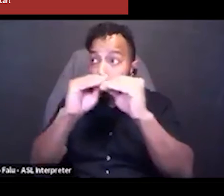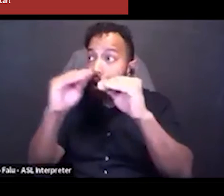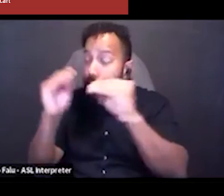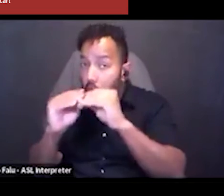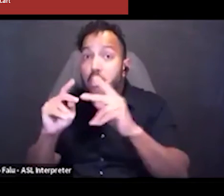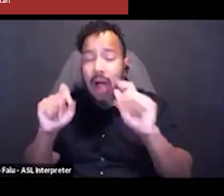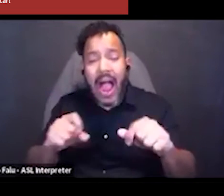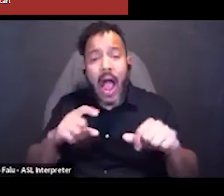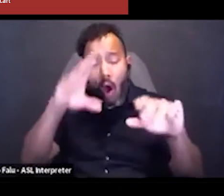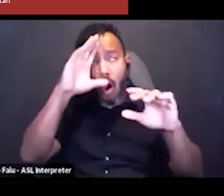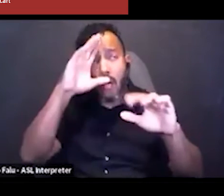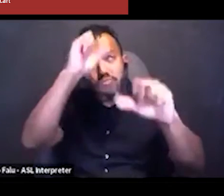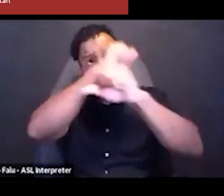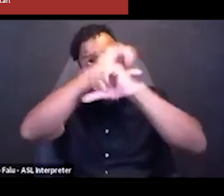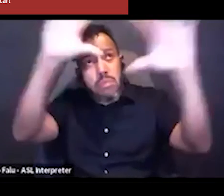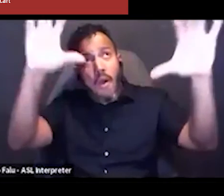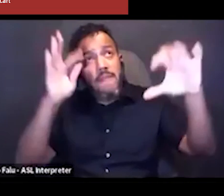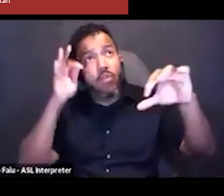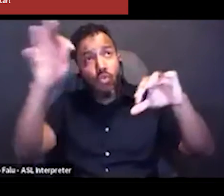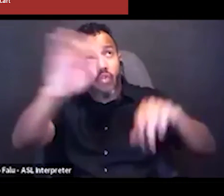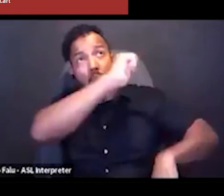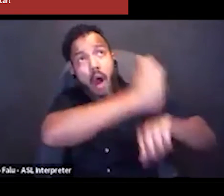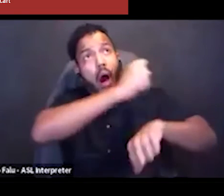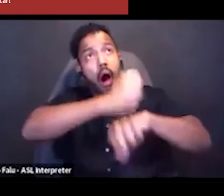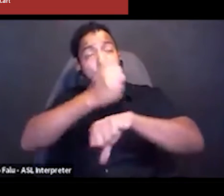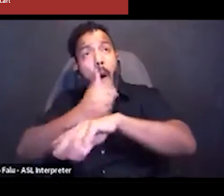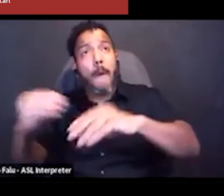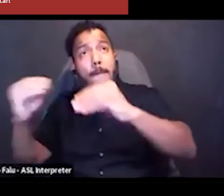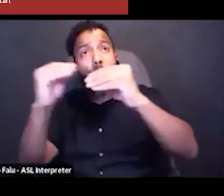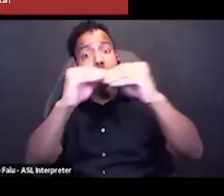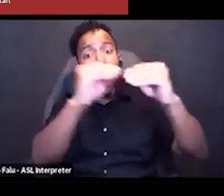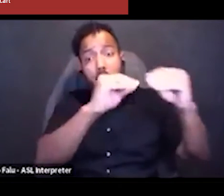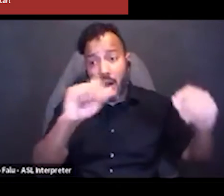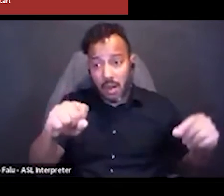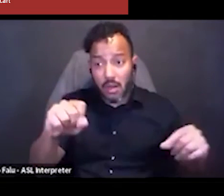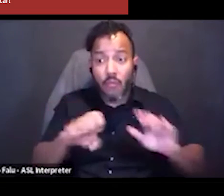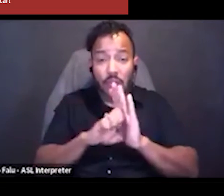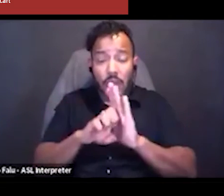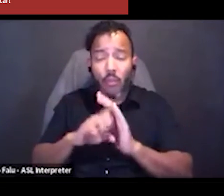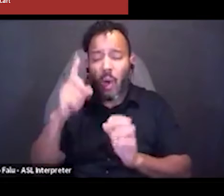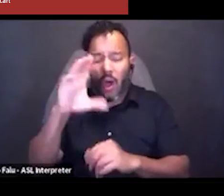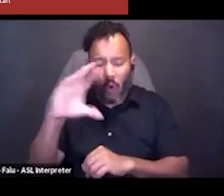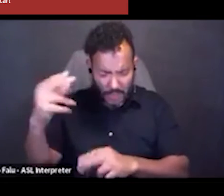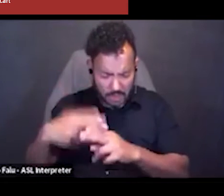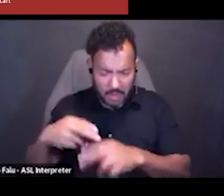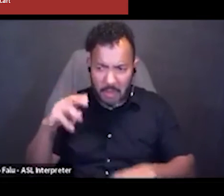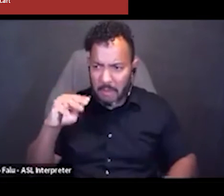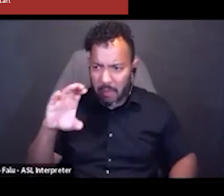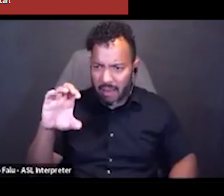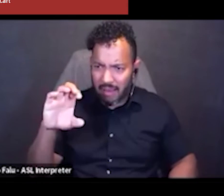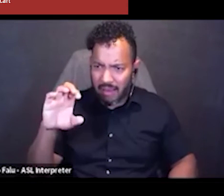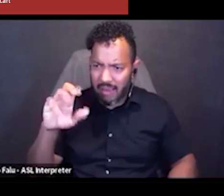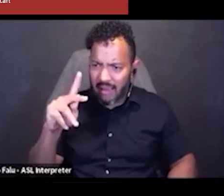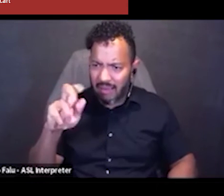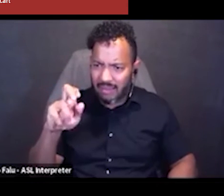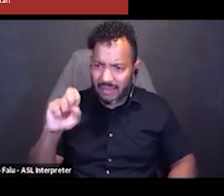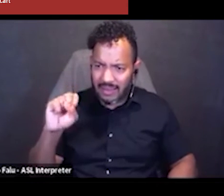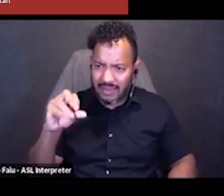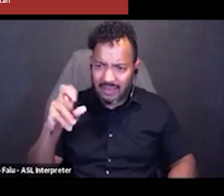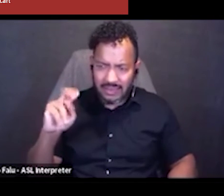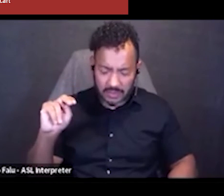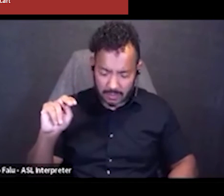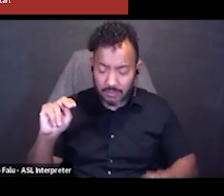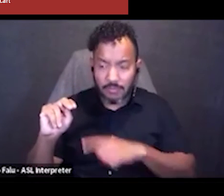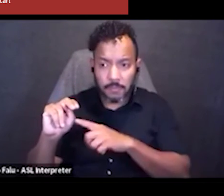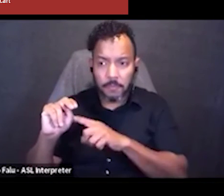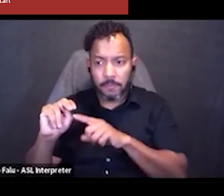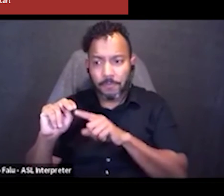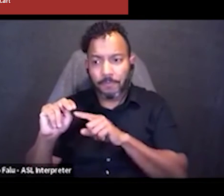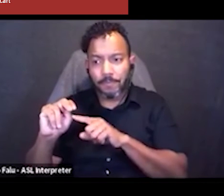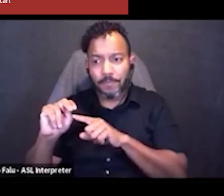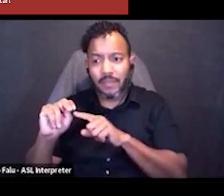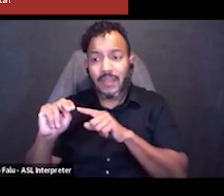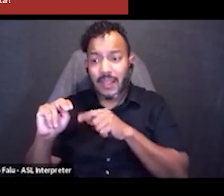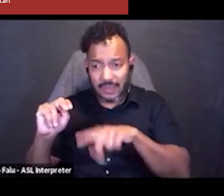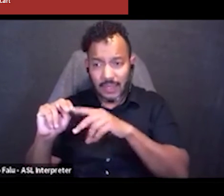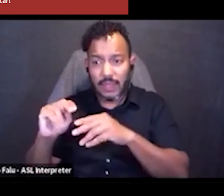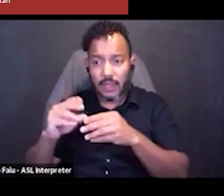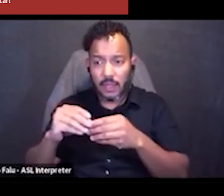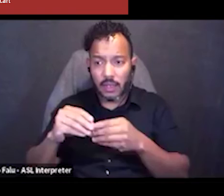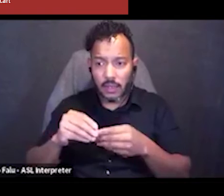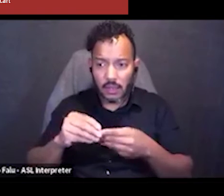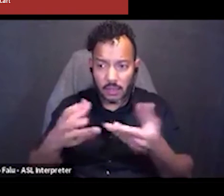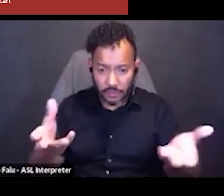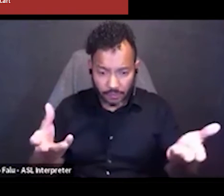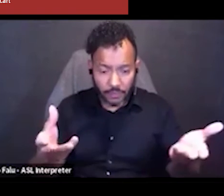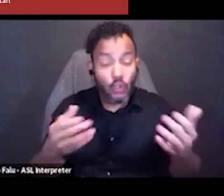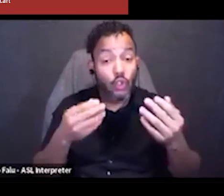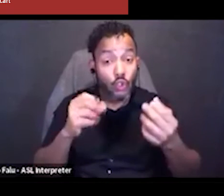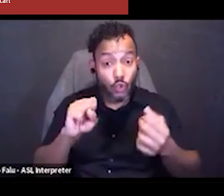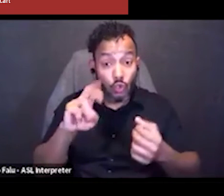I've seen like there are companies like Mckesson they supply these incontinent supplies, that